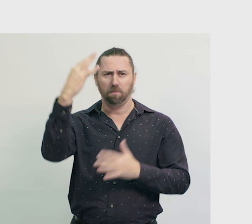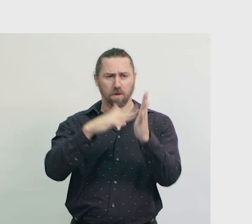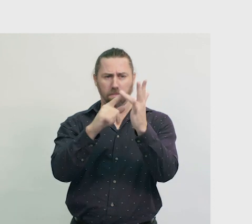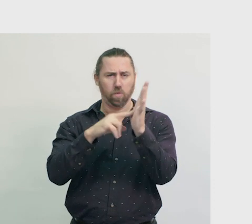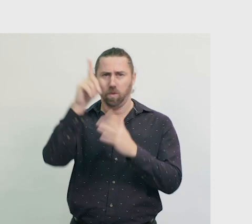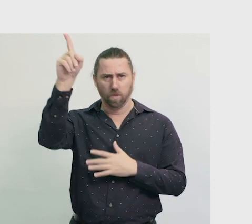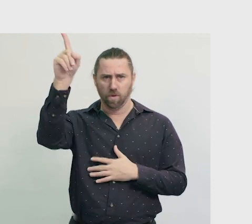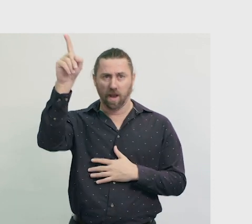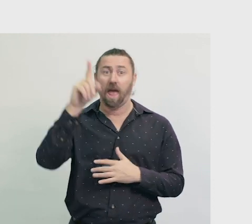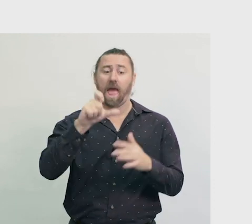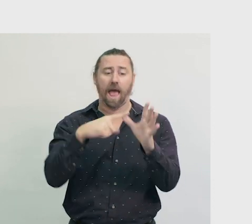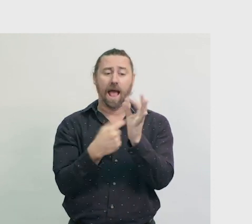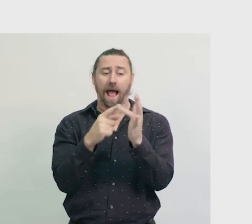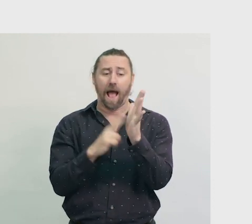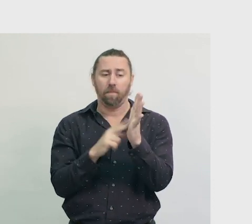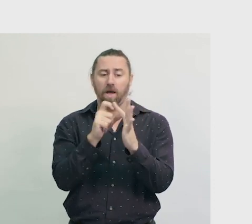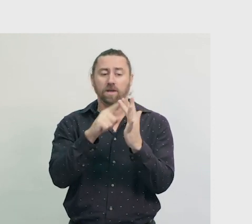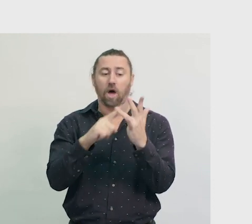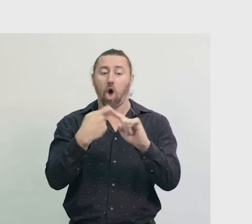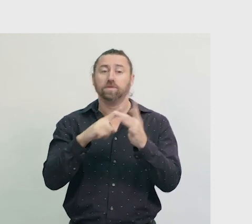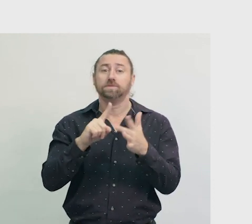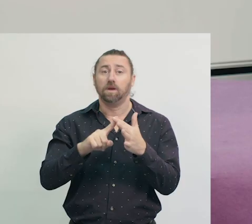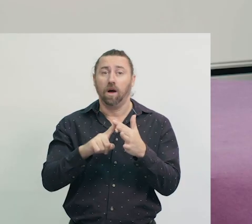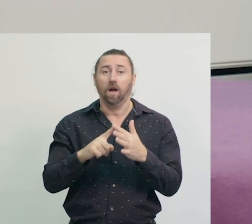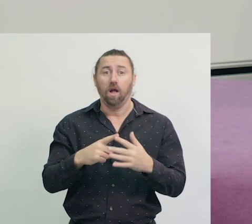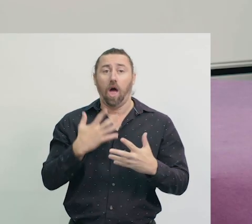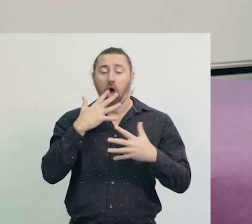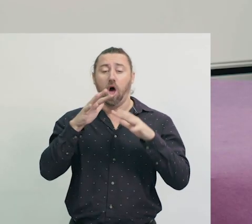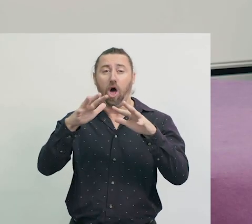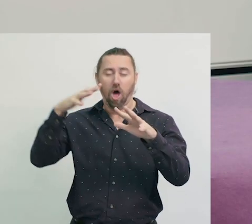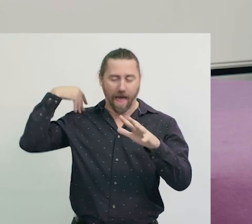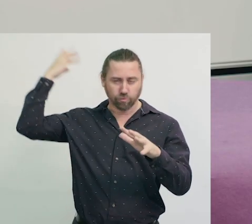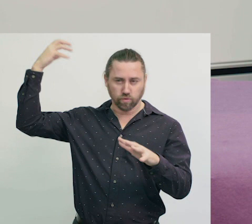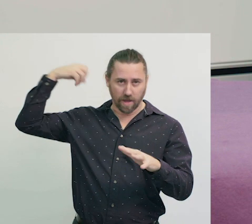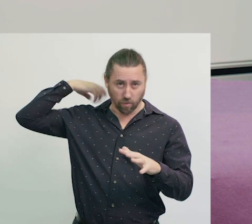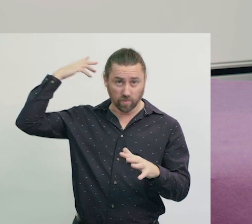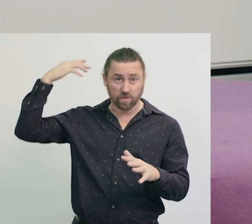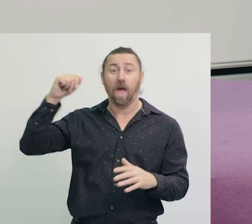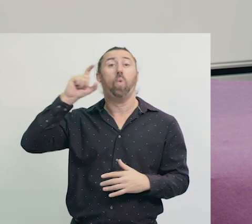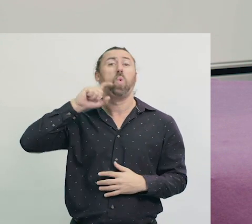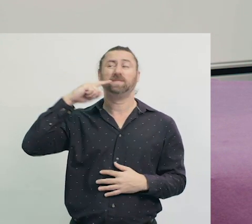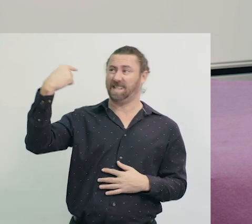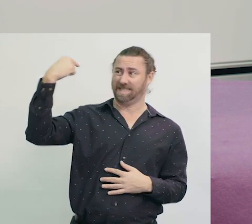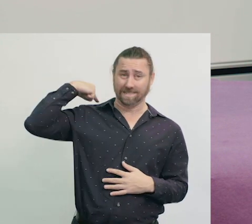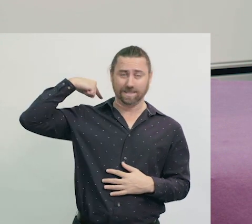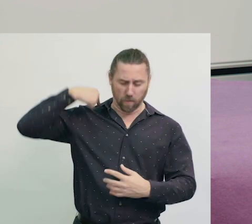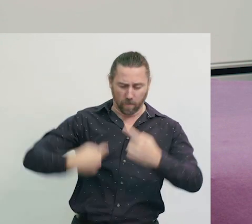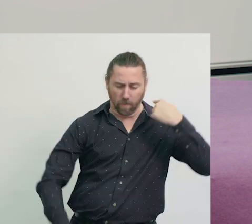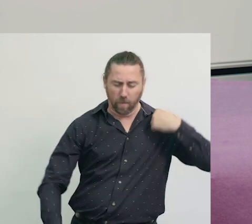and it removed the carbon dioxide they breathed too. It also carried the cooling water that was pumped through the LCG.